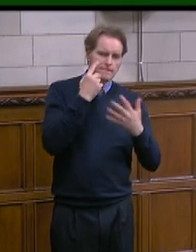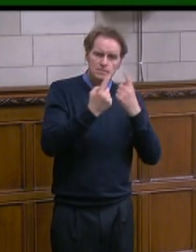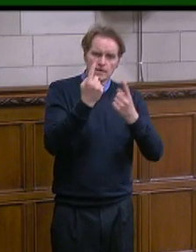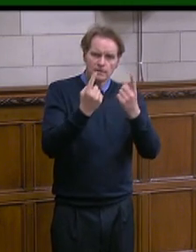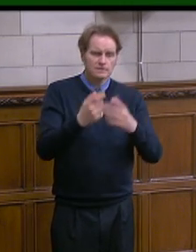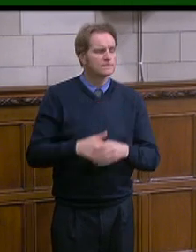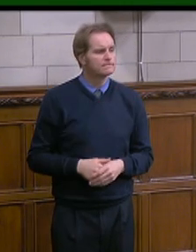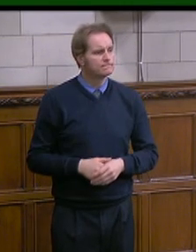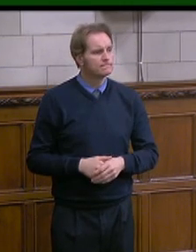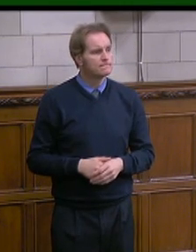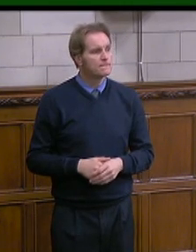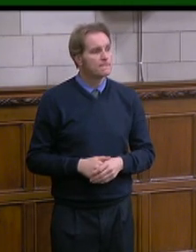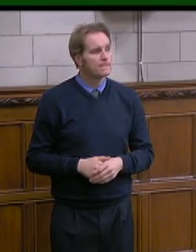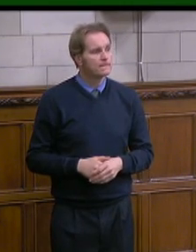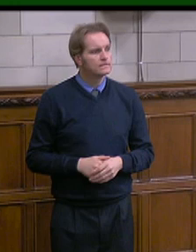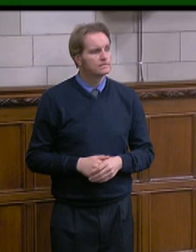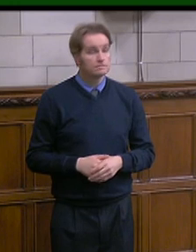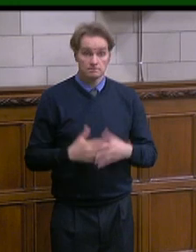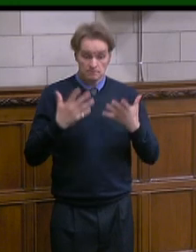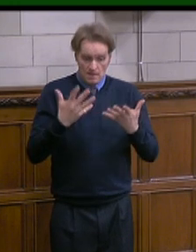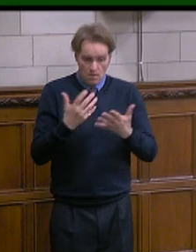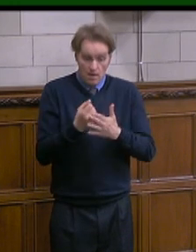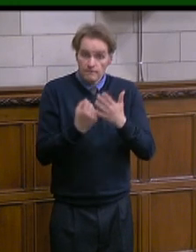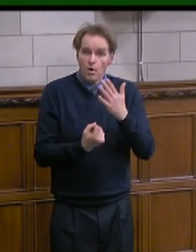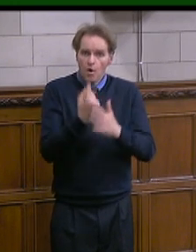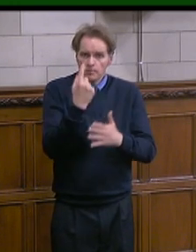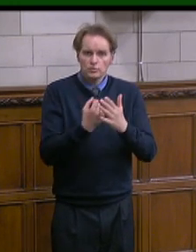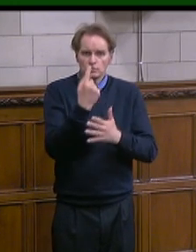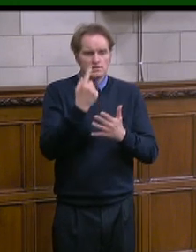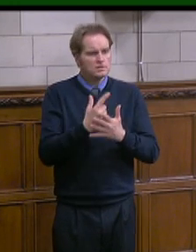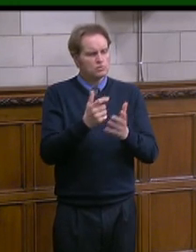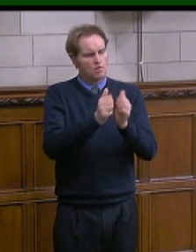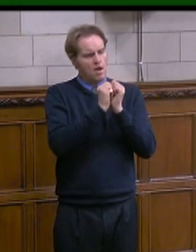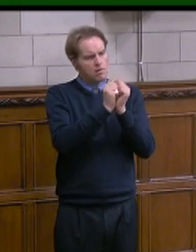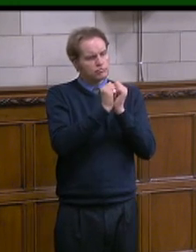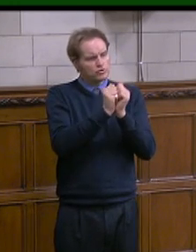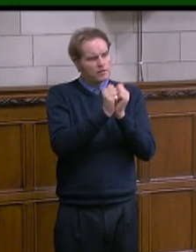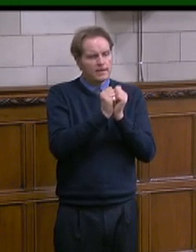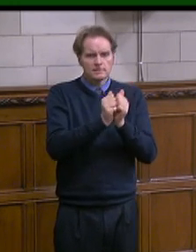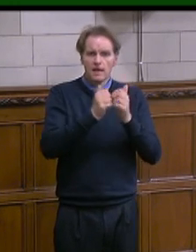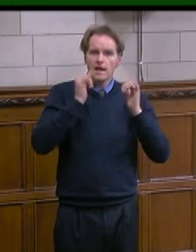It provides an opportunity to appreciate and celebrate regional variations, including certain